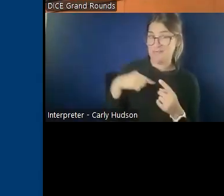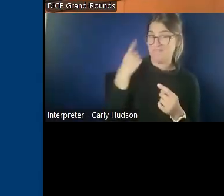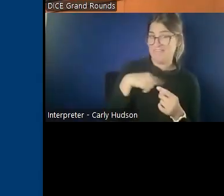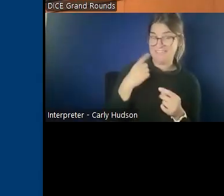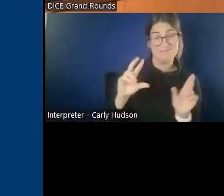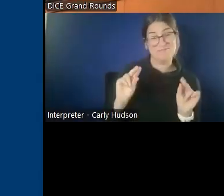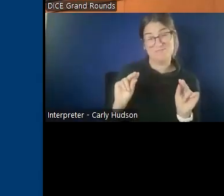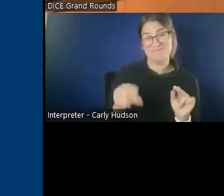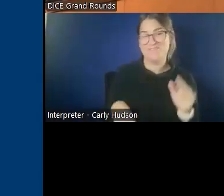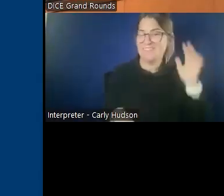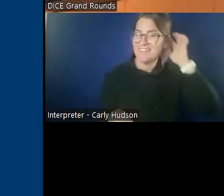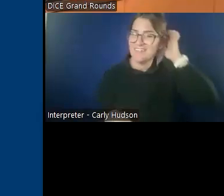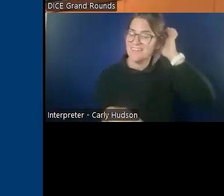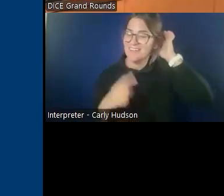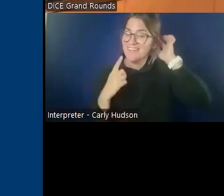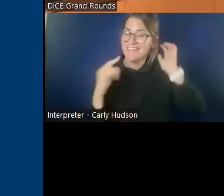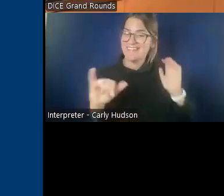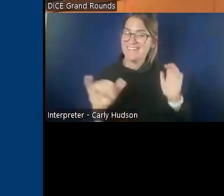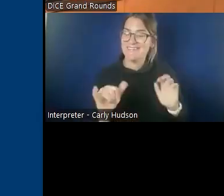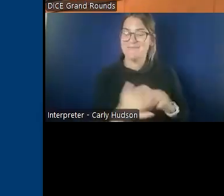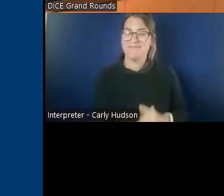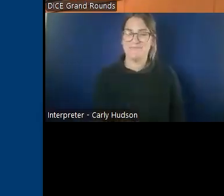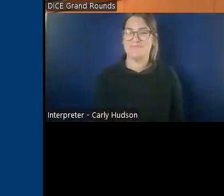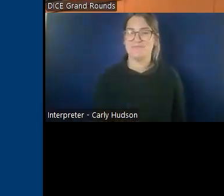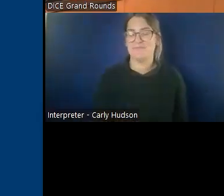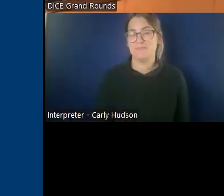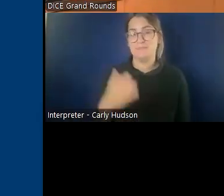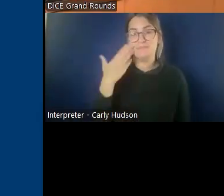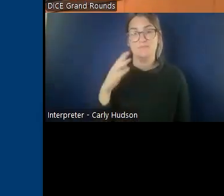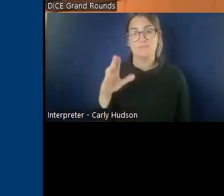I think that's what I was about to say in terms of I don't know that we've gotten any direct feedback